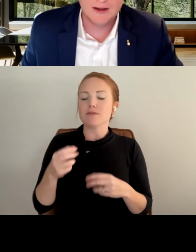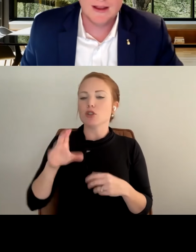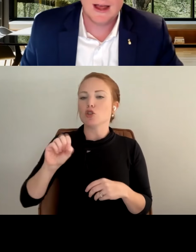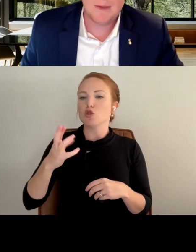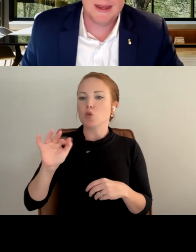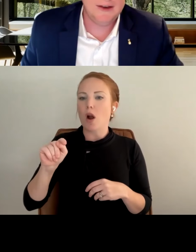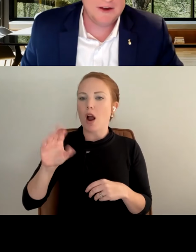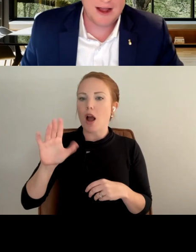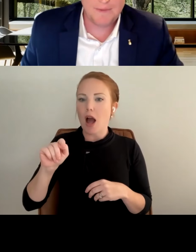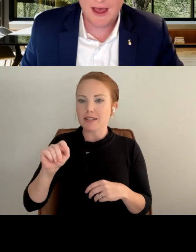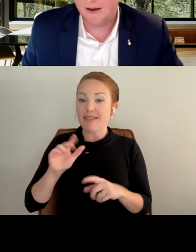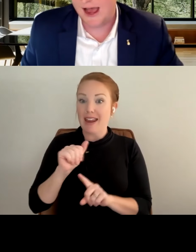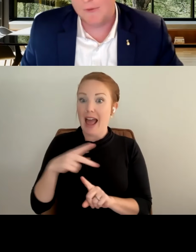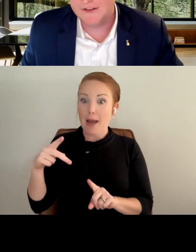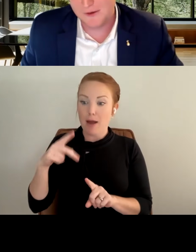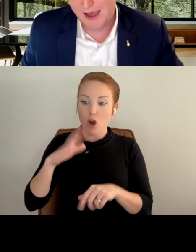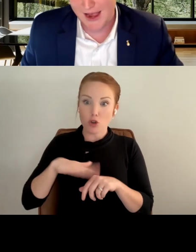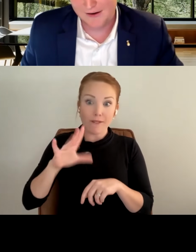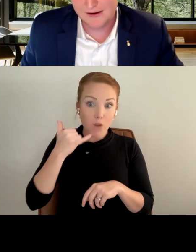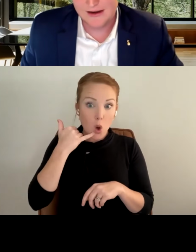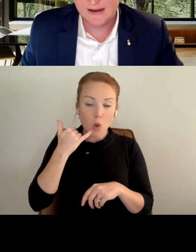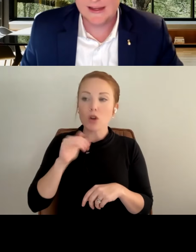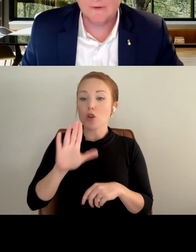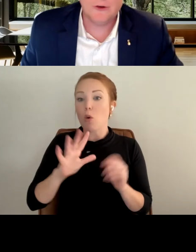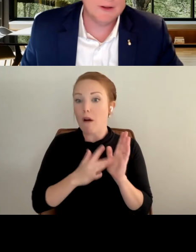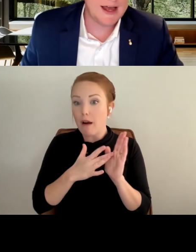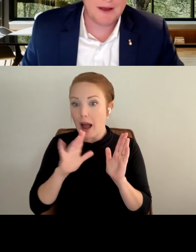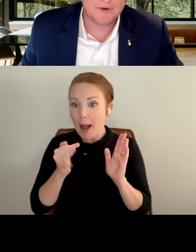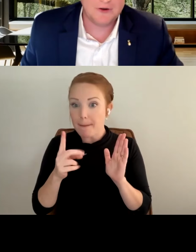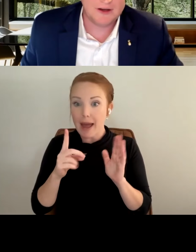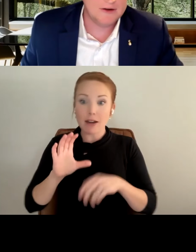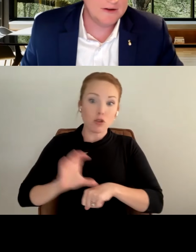and into your iPad, and now into your Mac, gives you a lot of opportunity. You know,